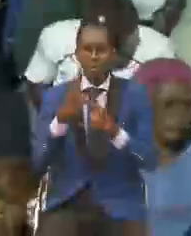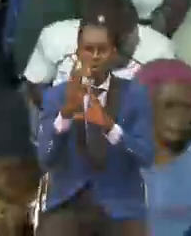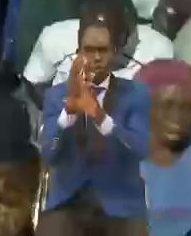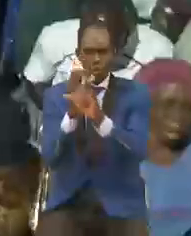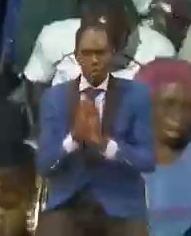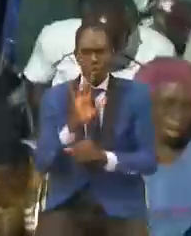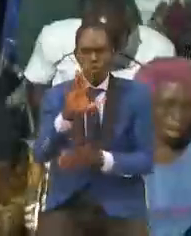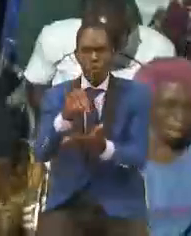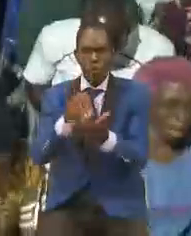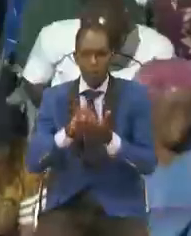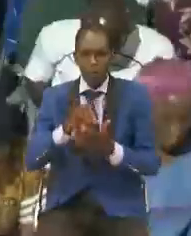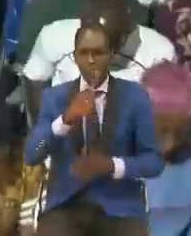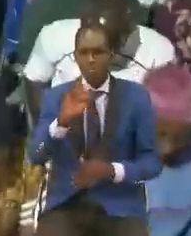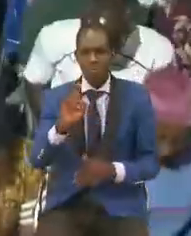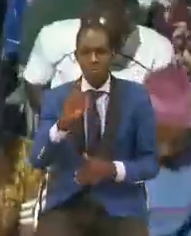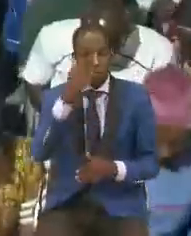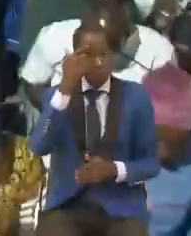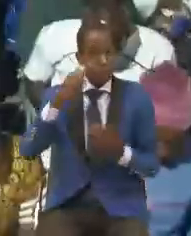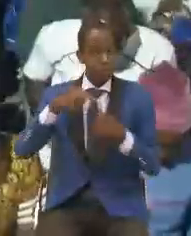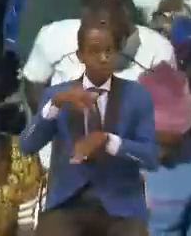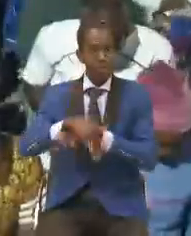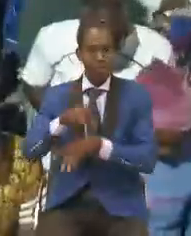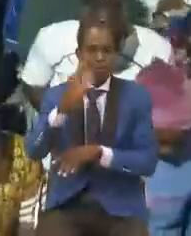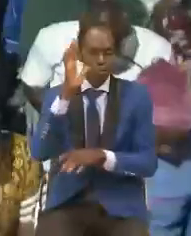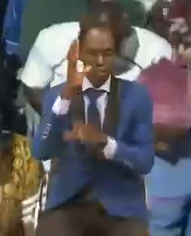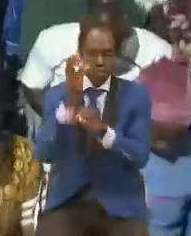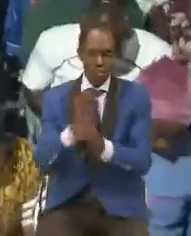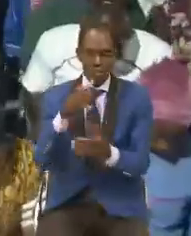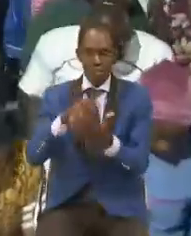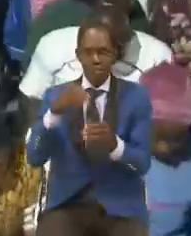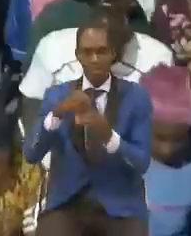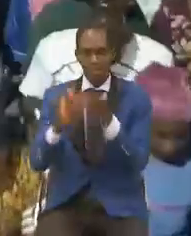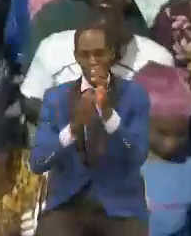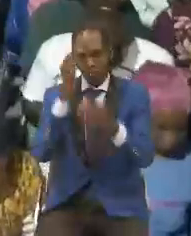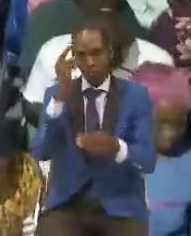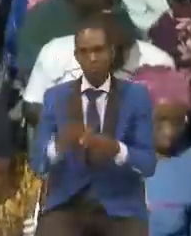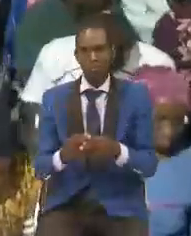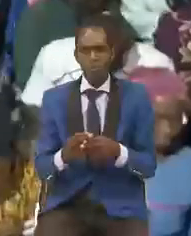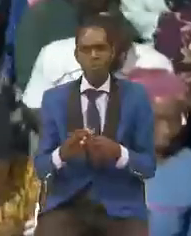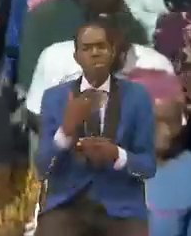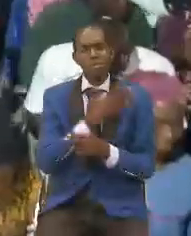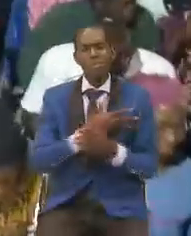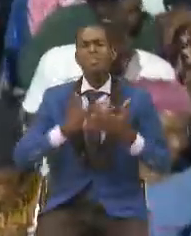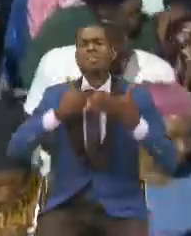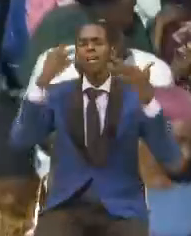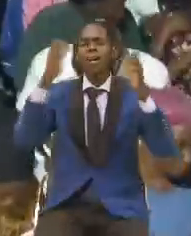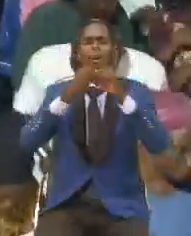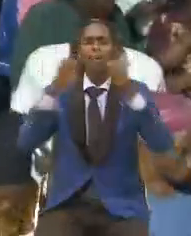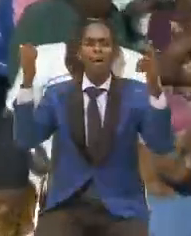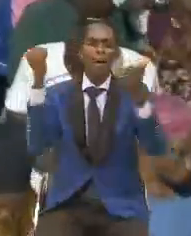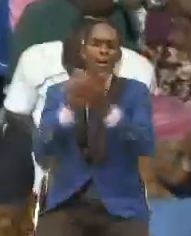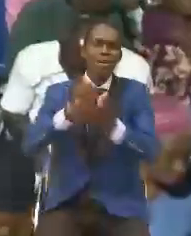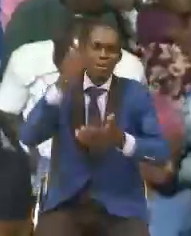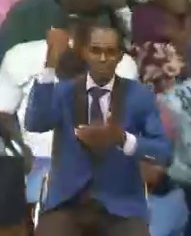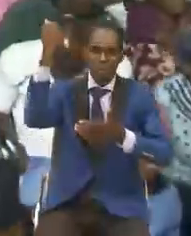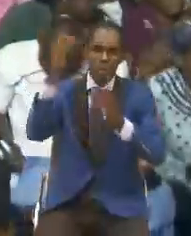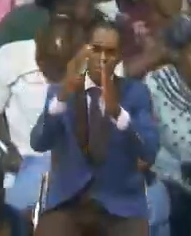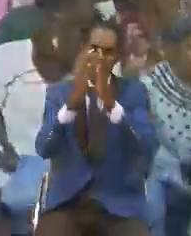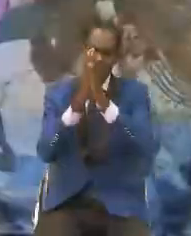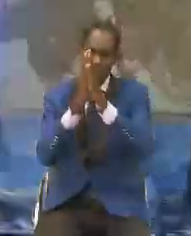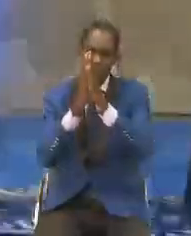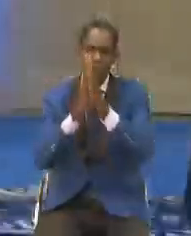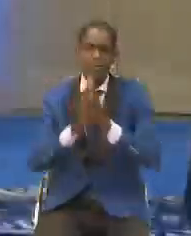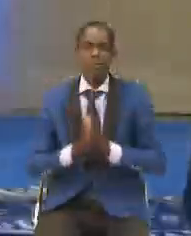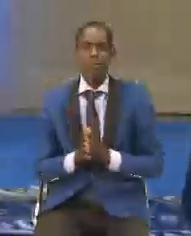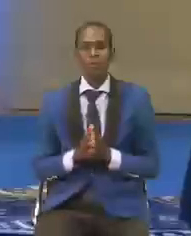coming from heaven how do you get your own because tonight you are getting it give me a good amen